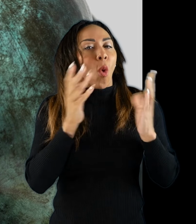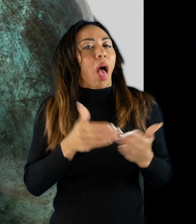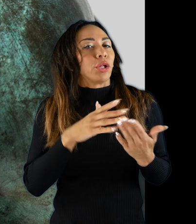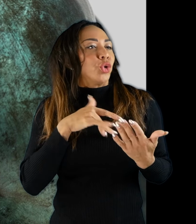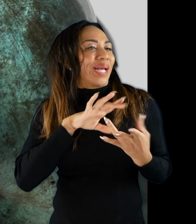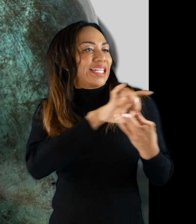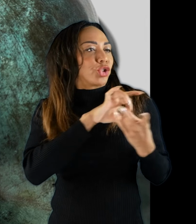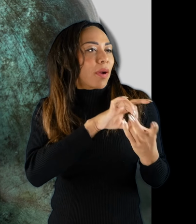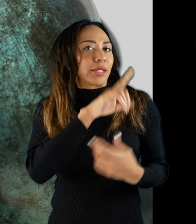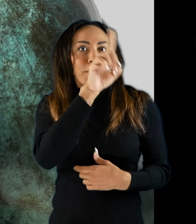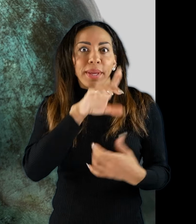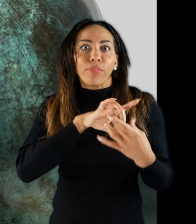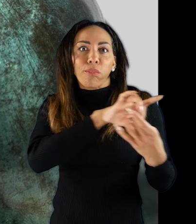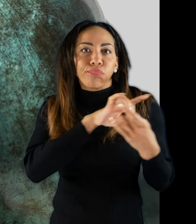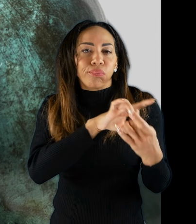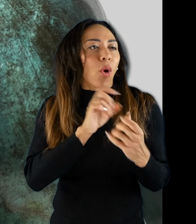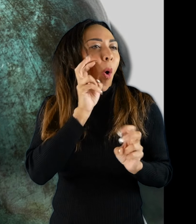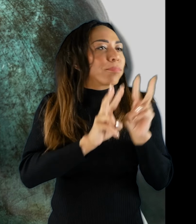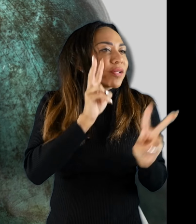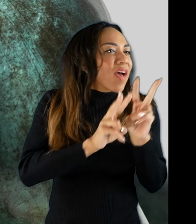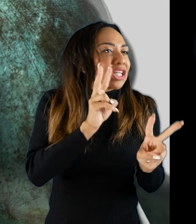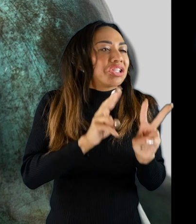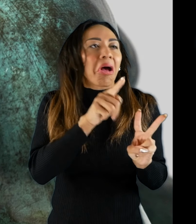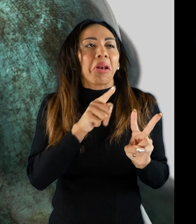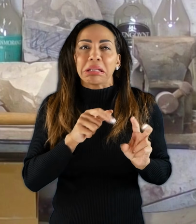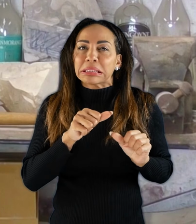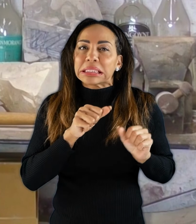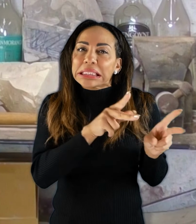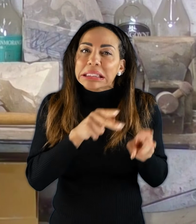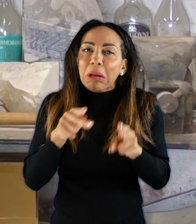You know, it's that sort of observation of the way the world operates and the conversations